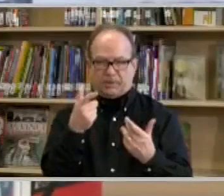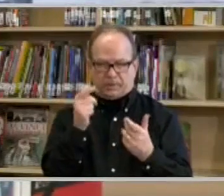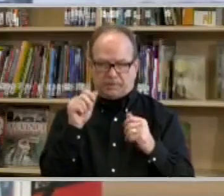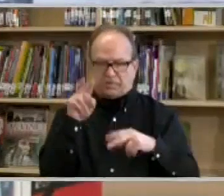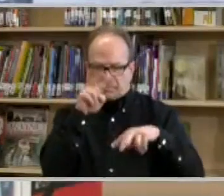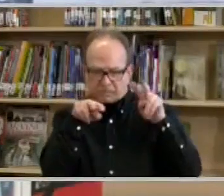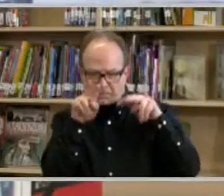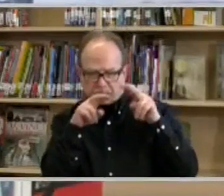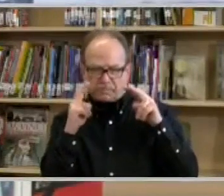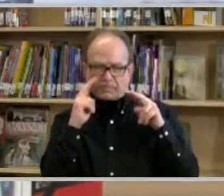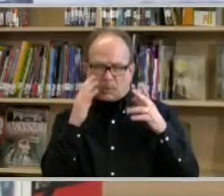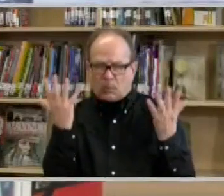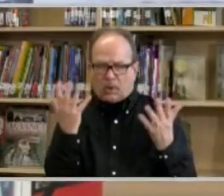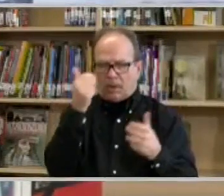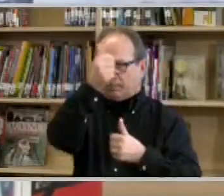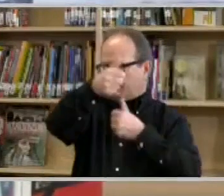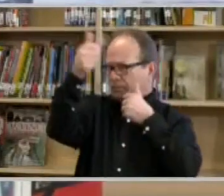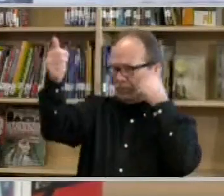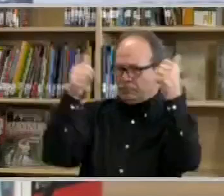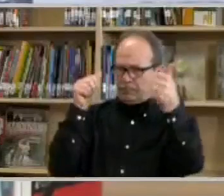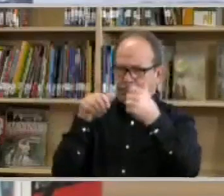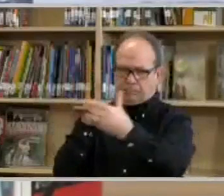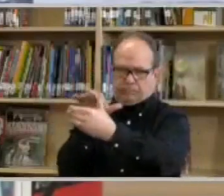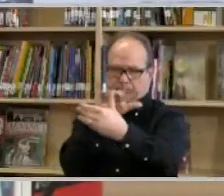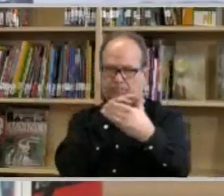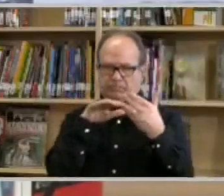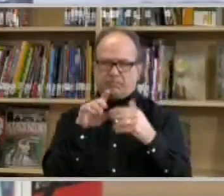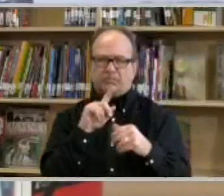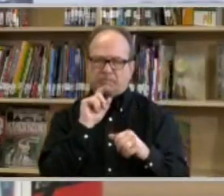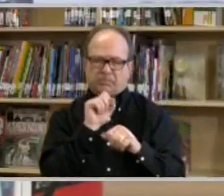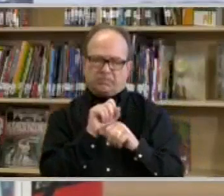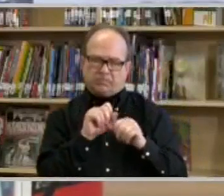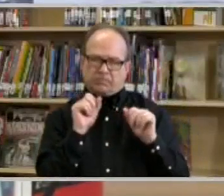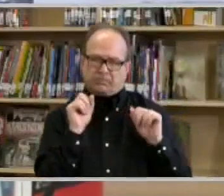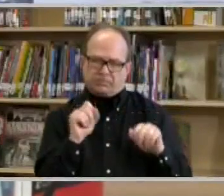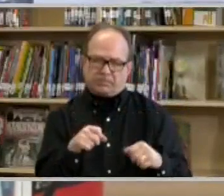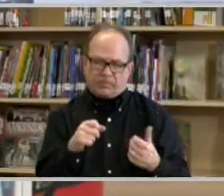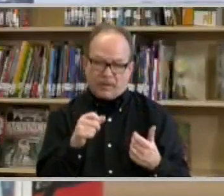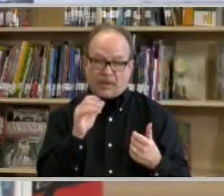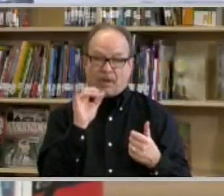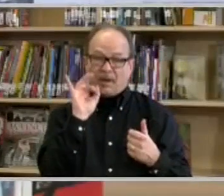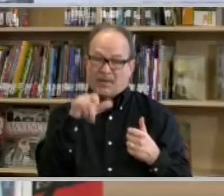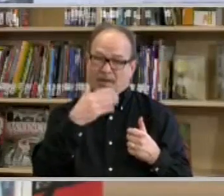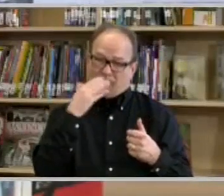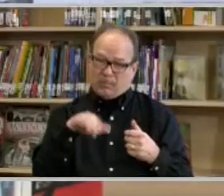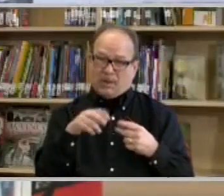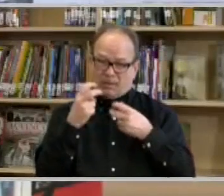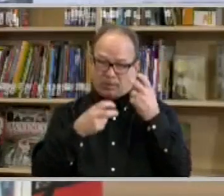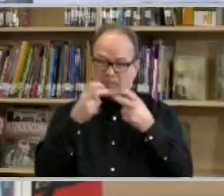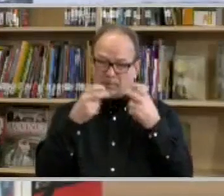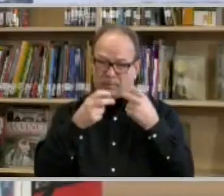ONE OF THE MPD CAMERA THAT THEY PUT UP IN AREAS WHERE THEY HAVE SOME REAL SERIOUS CRIME